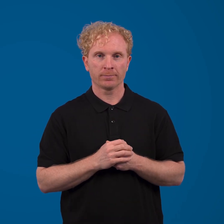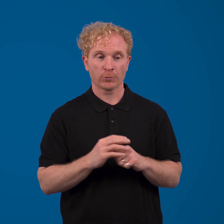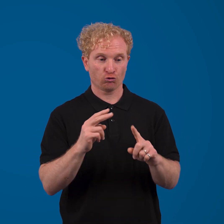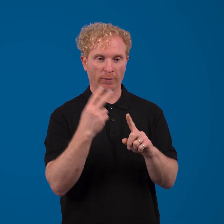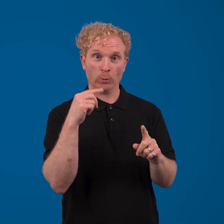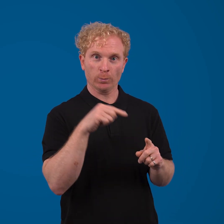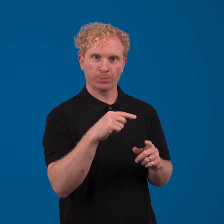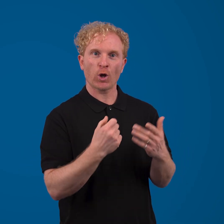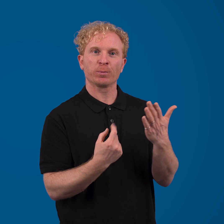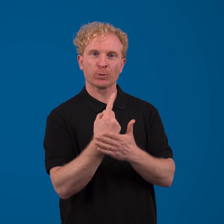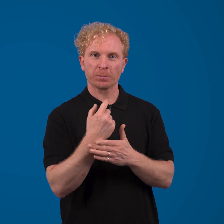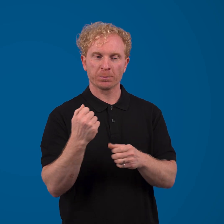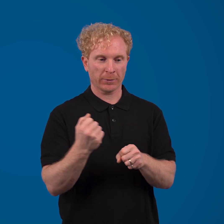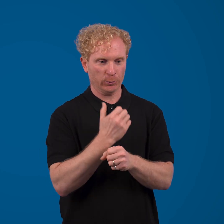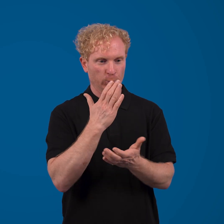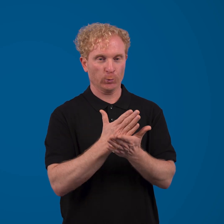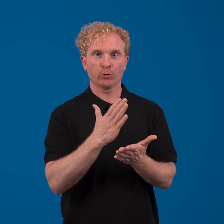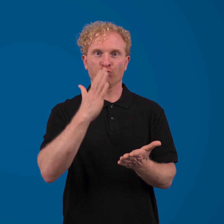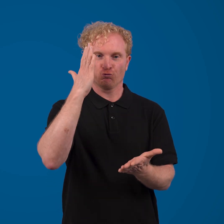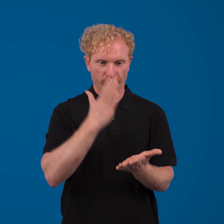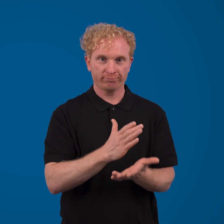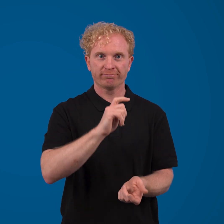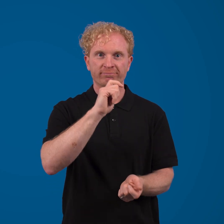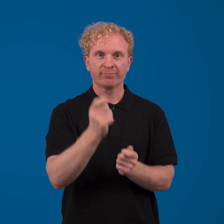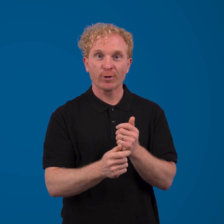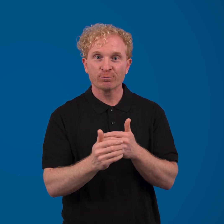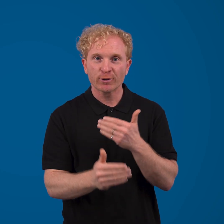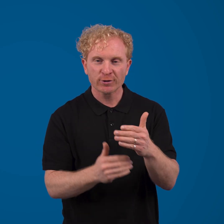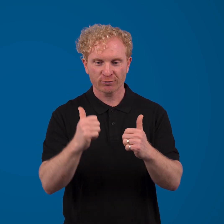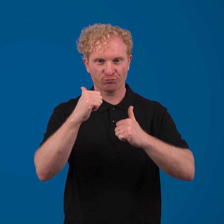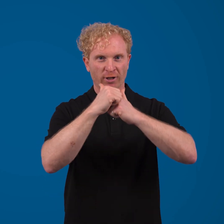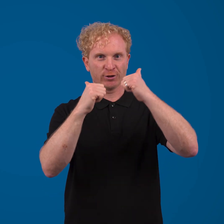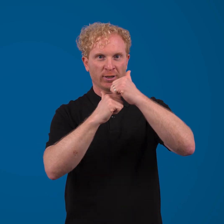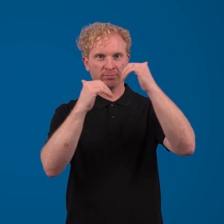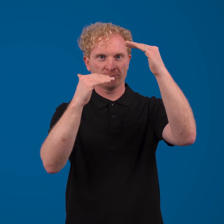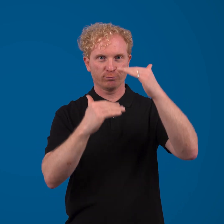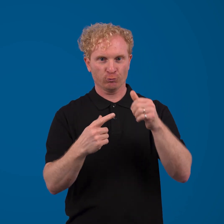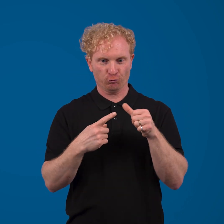The Review is an opportunity to make practical changes to processes and structures